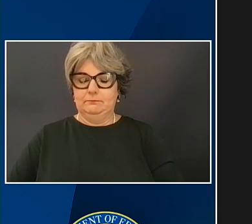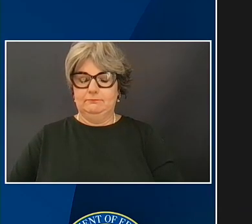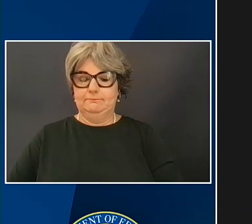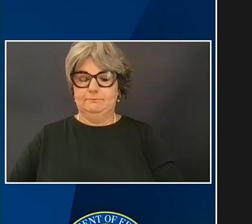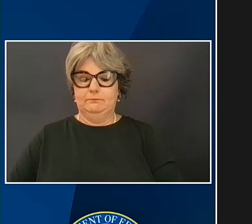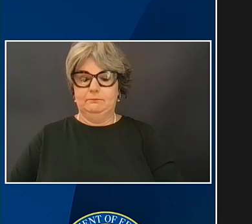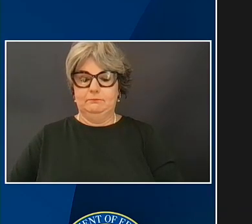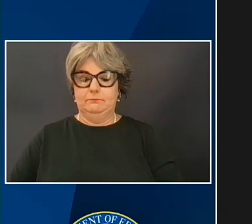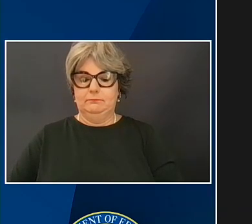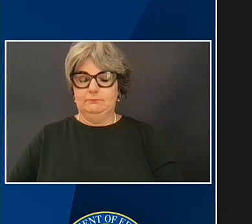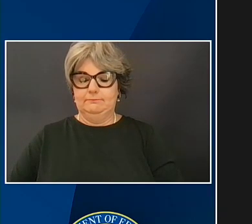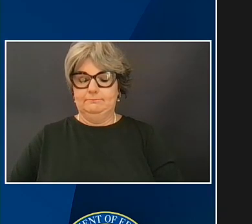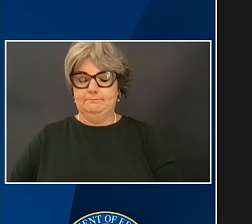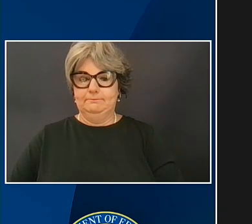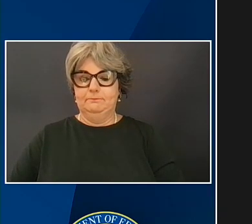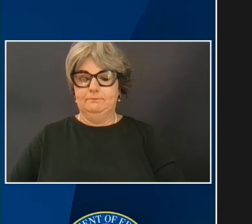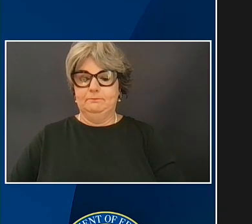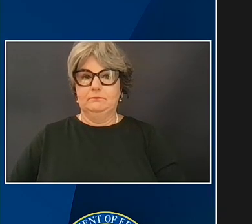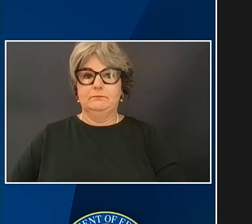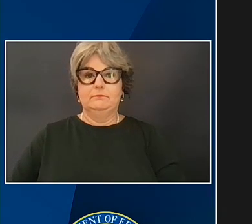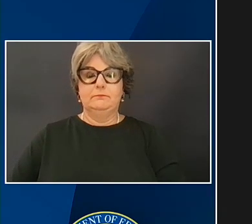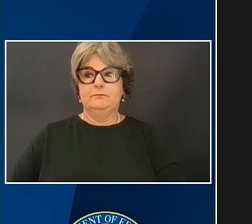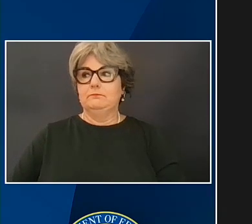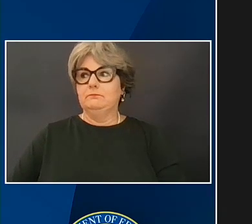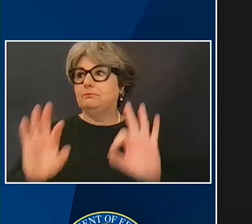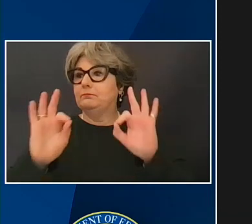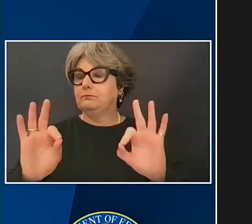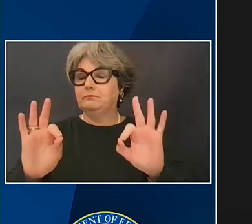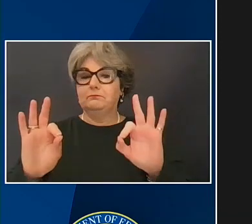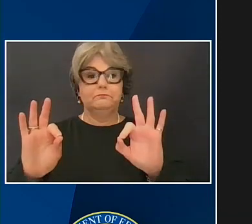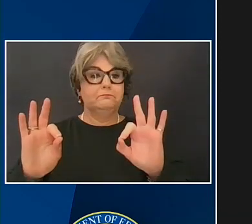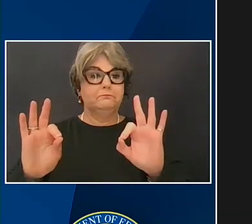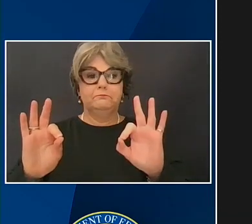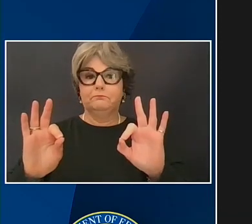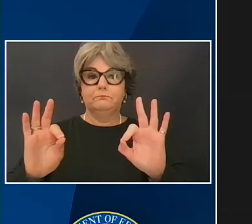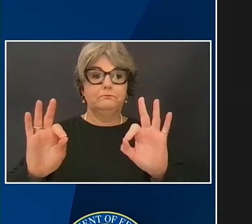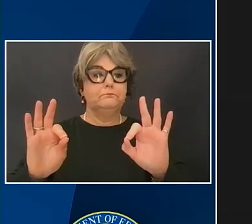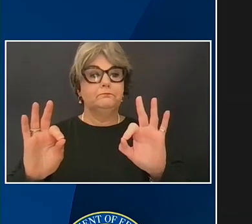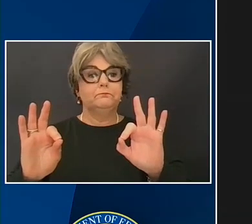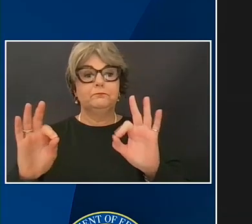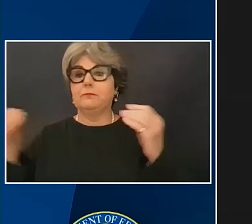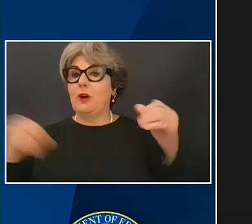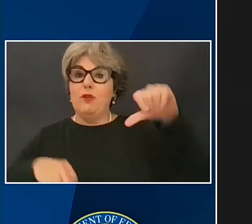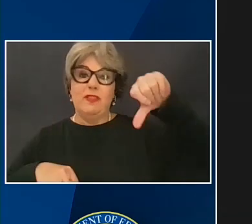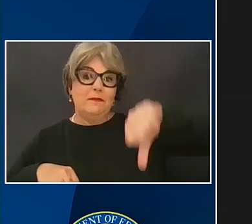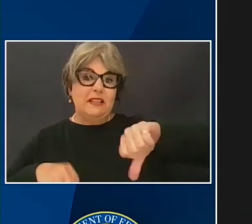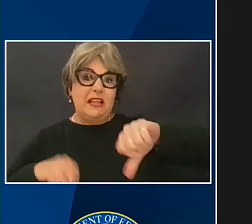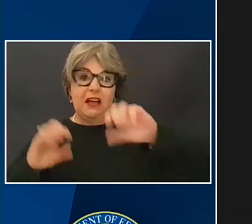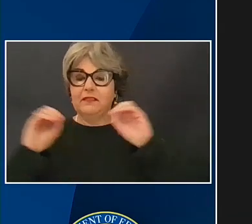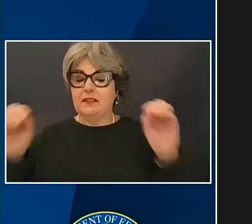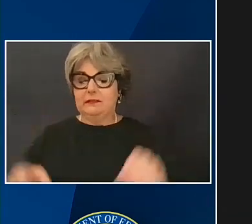It looks like we have everything marked. No thumbs down. Thank you all.